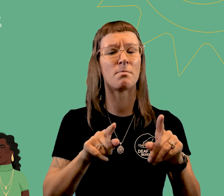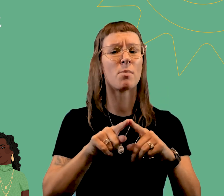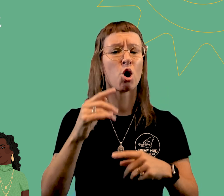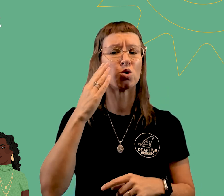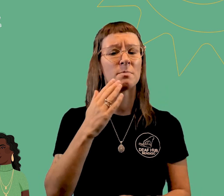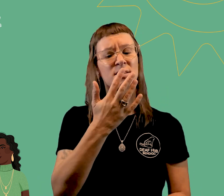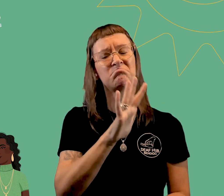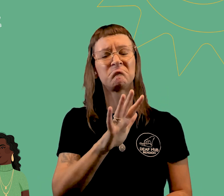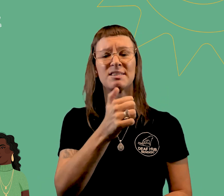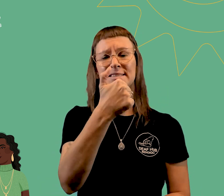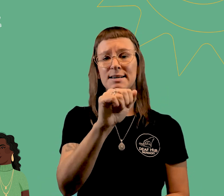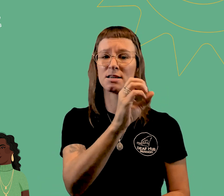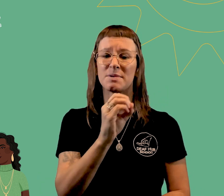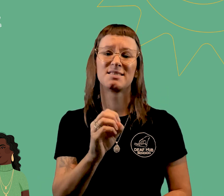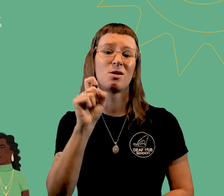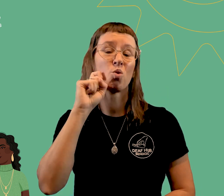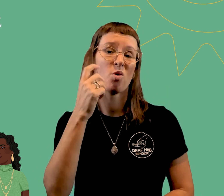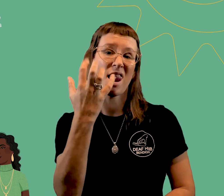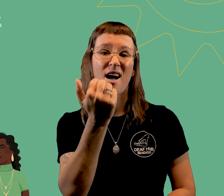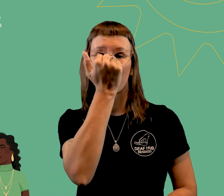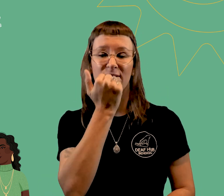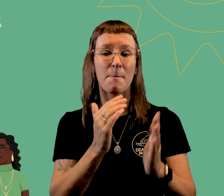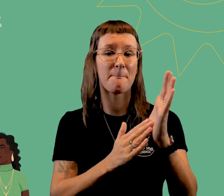Most women, or 60% experience mild to moderate symptoms,